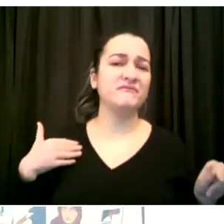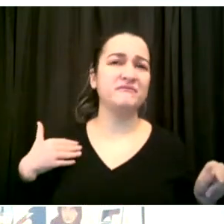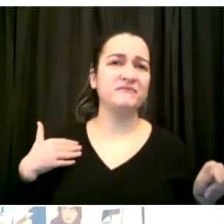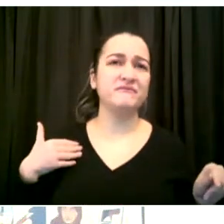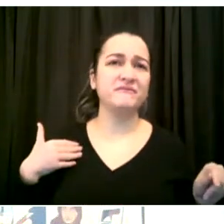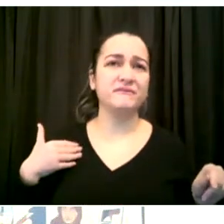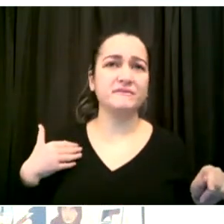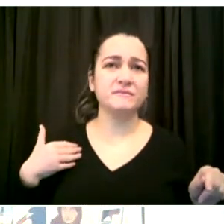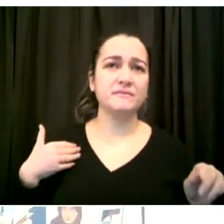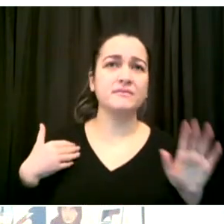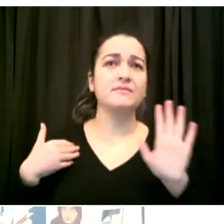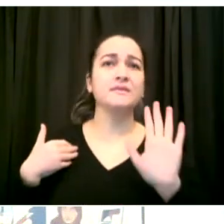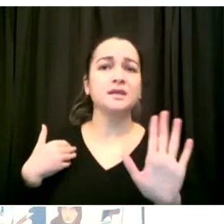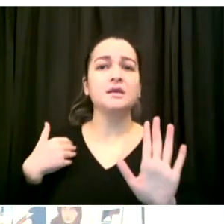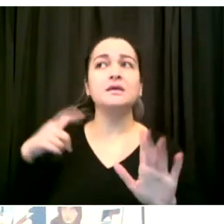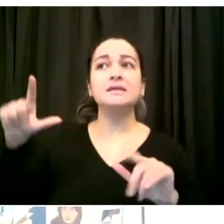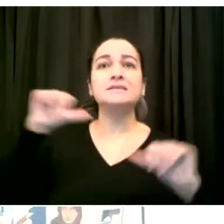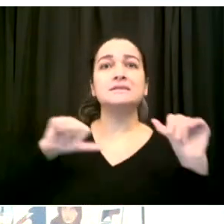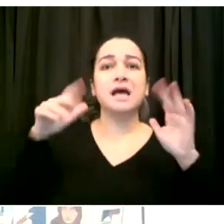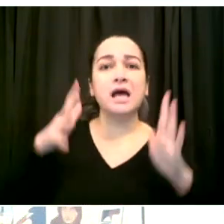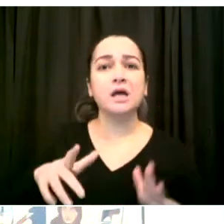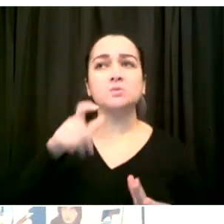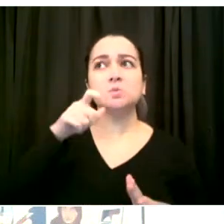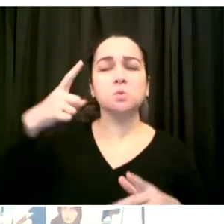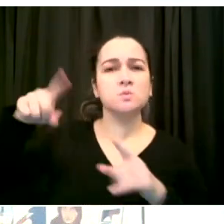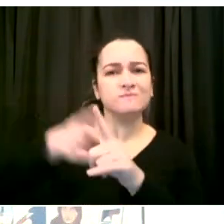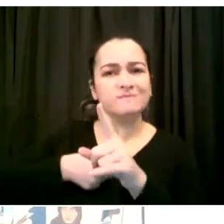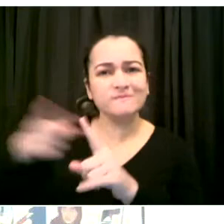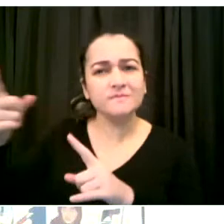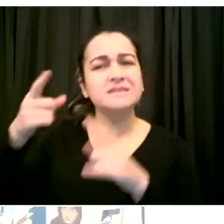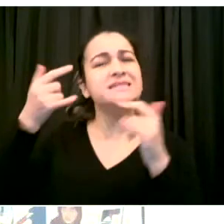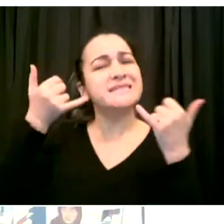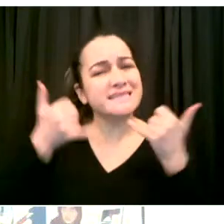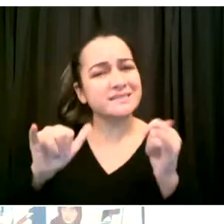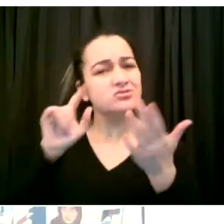TO EMPHASIZE THEH BIG PICTURE HERE BECAUSE THIS IS WHAT WE HAVE TO HANG ONTO. THE SCIENCE